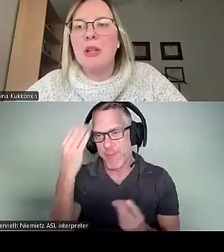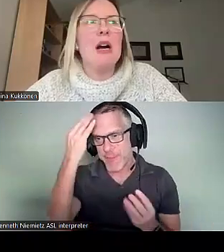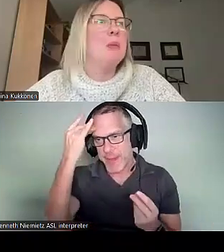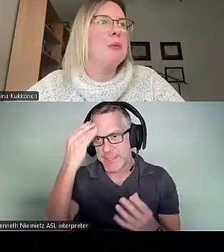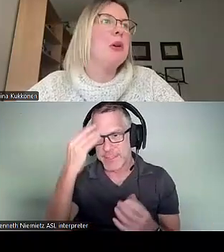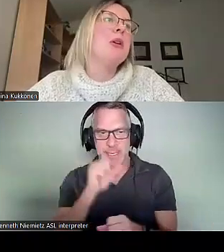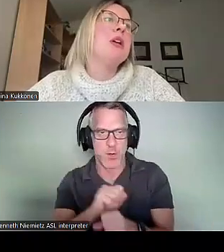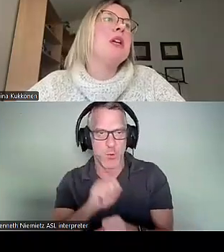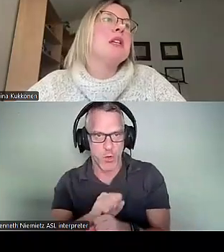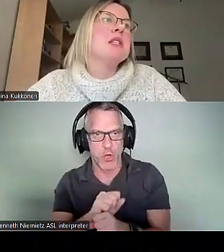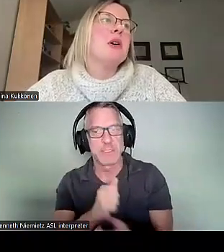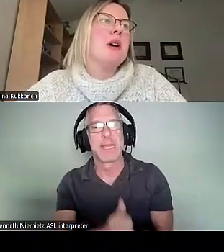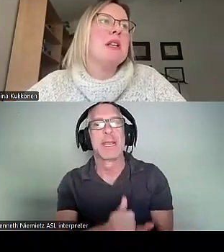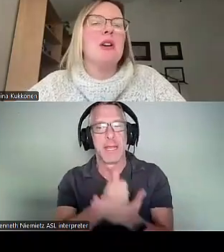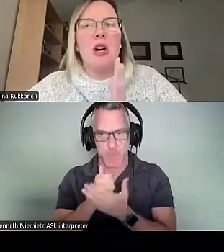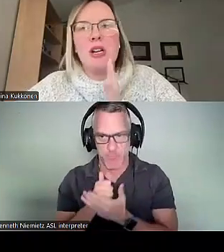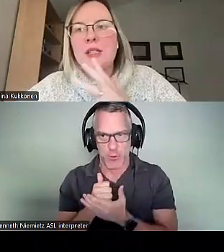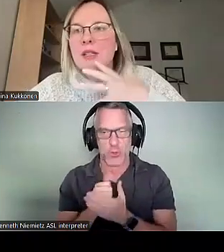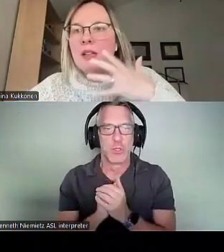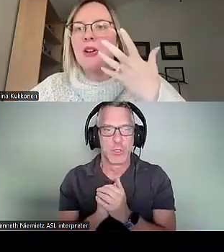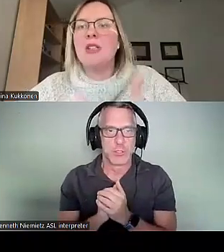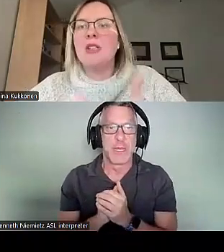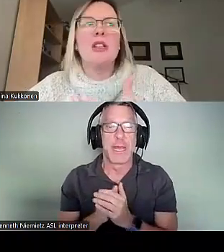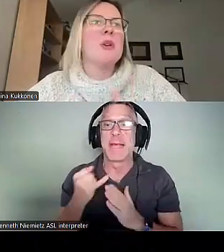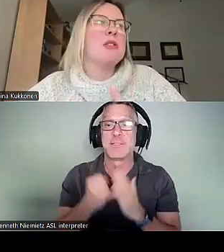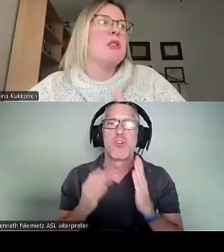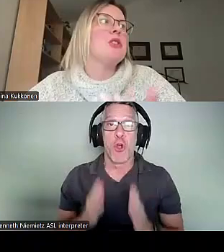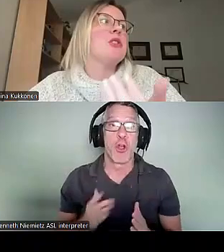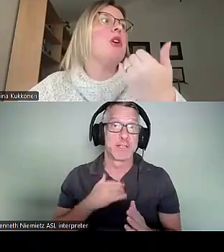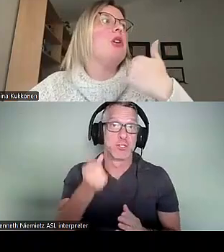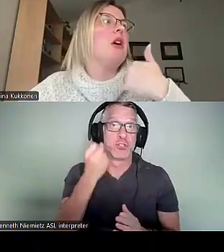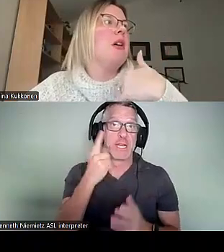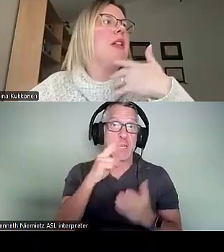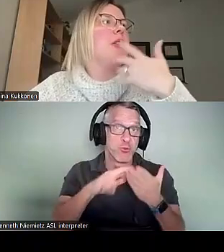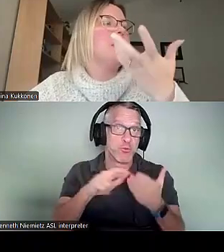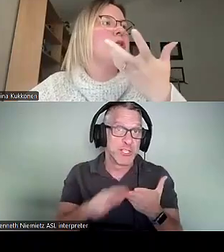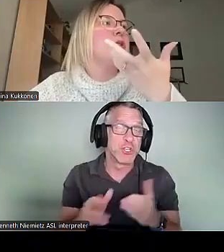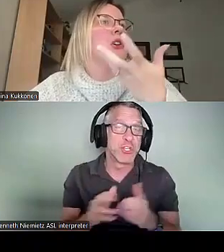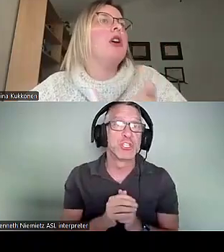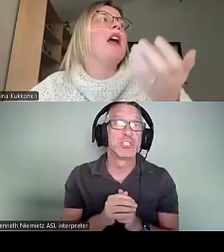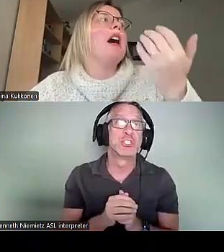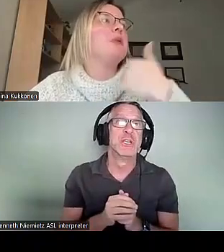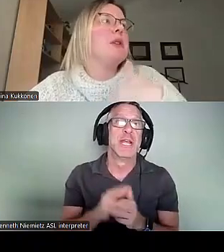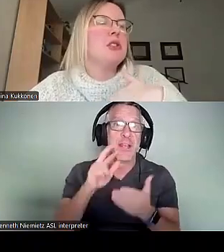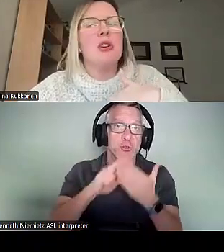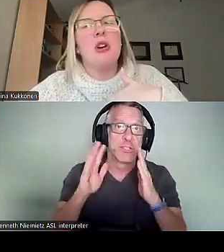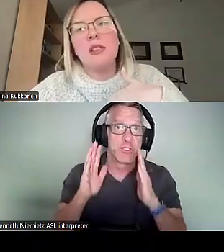really helpful. So as an artist, understanding the research and the researcher and the researcher